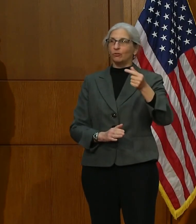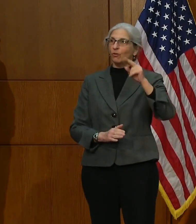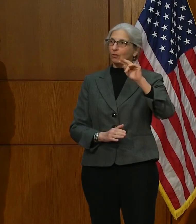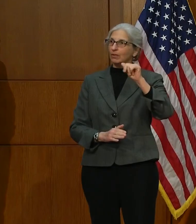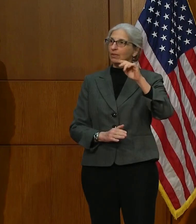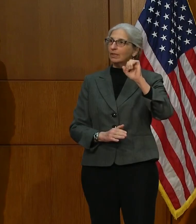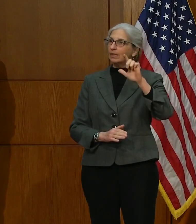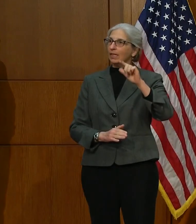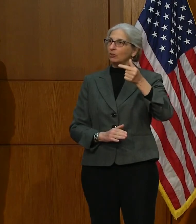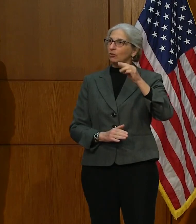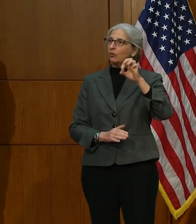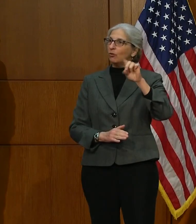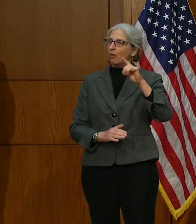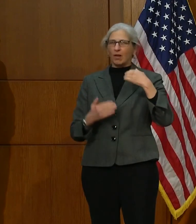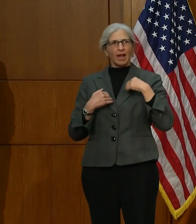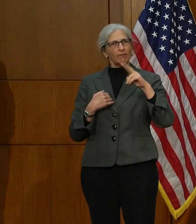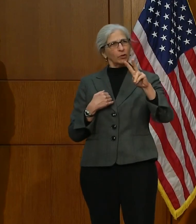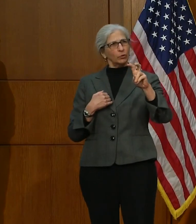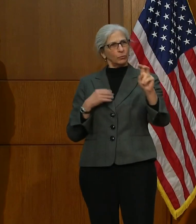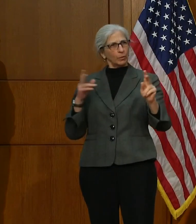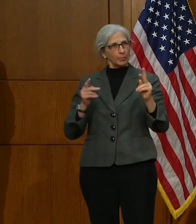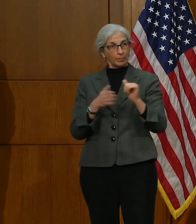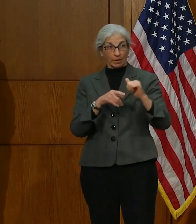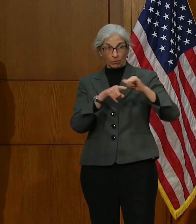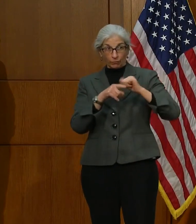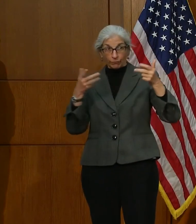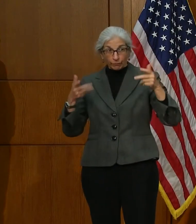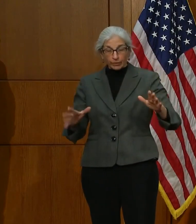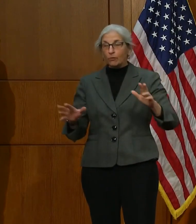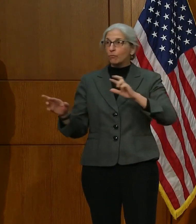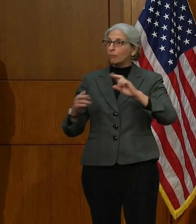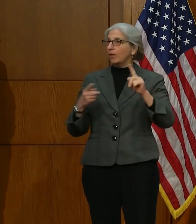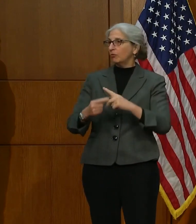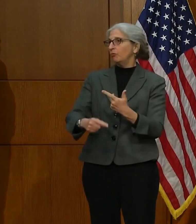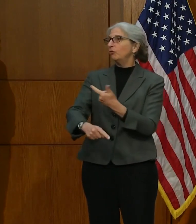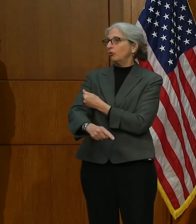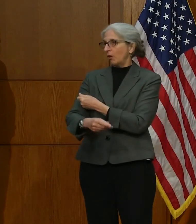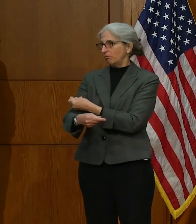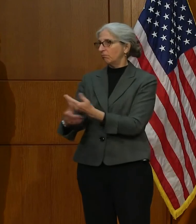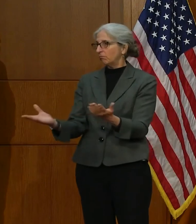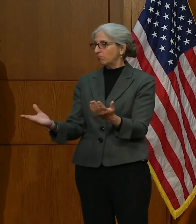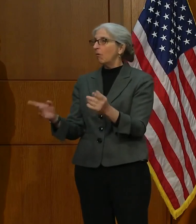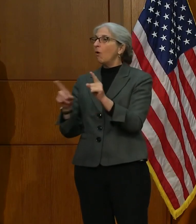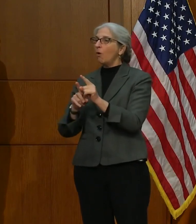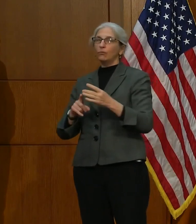GOING TOE. BRING THEM ON ABOUT 200 INDIVIDUALS THAT ARE